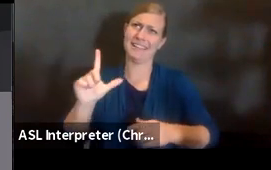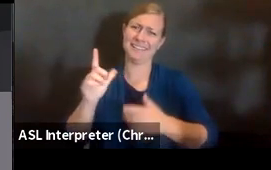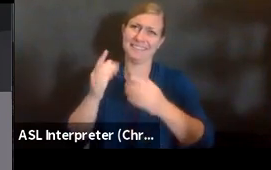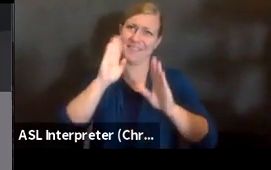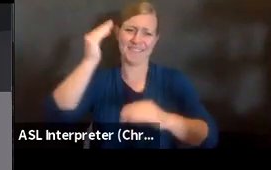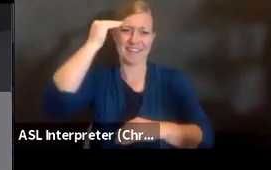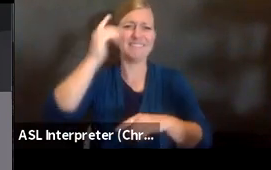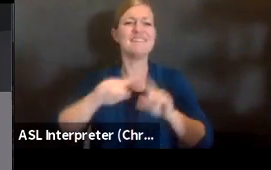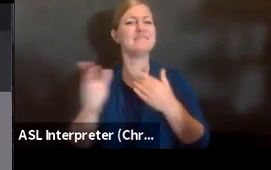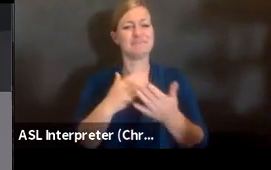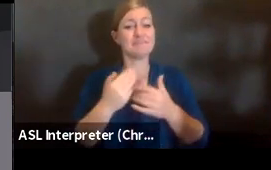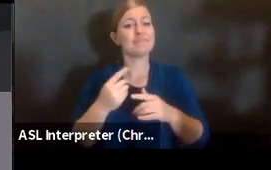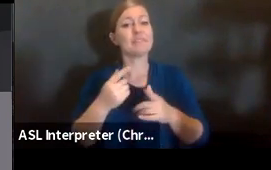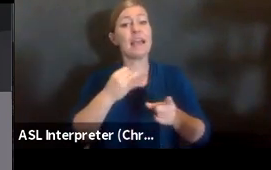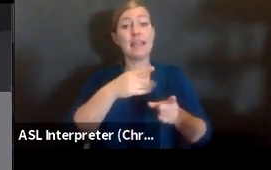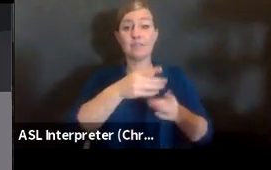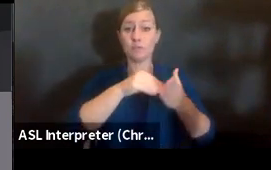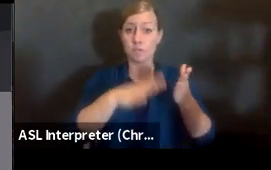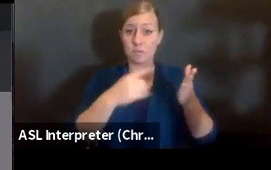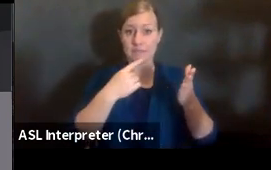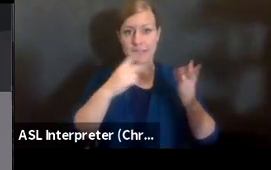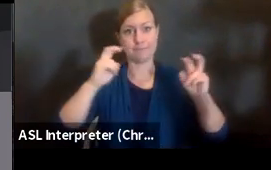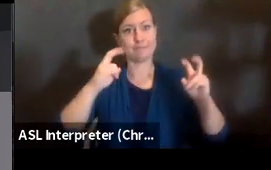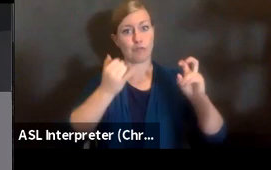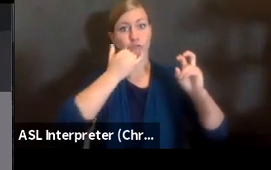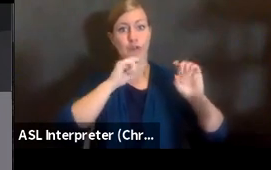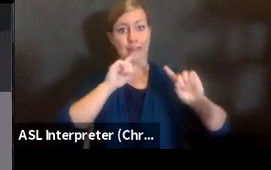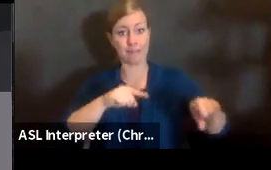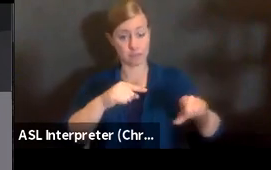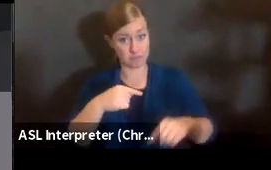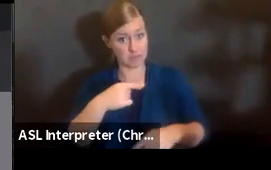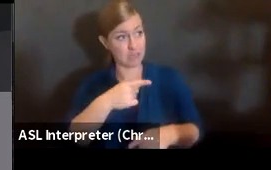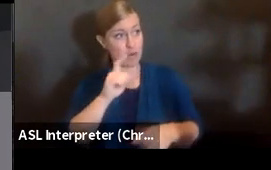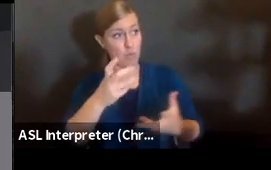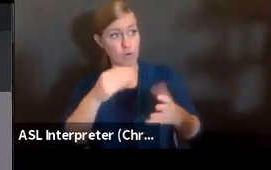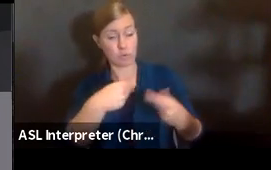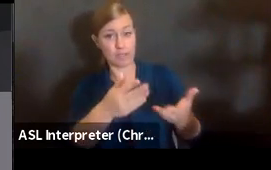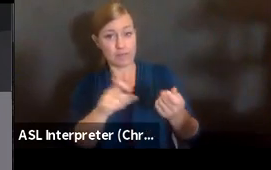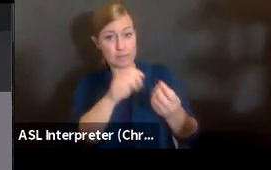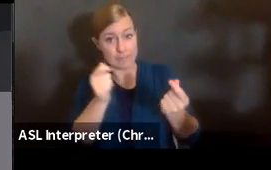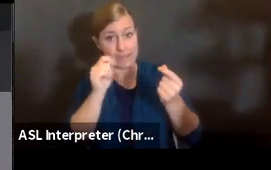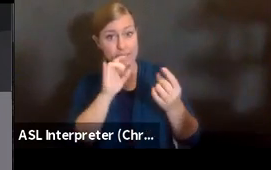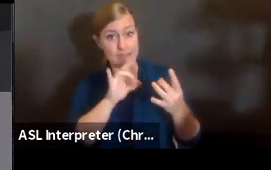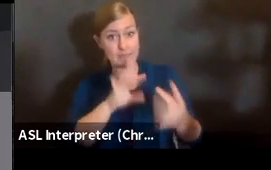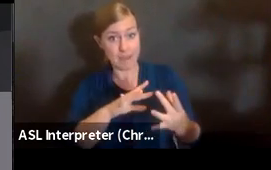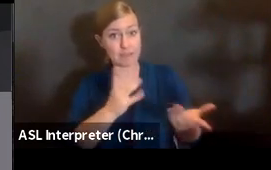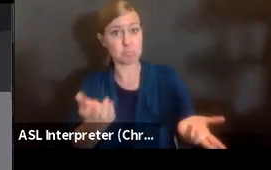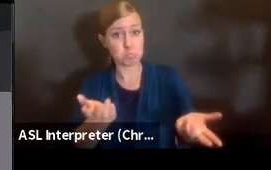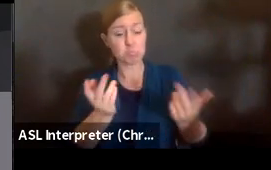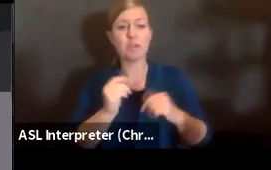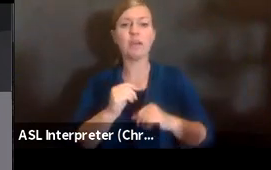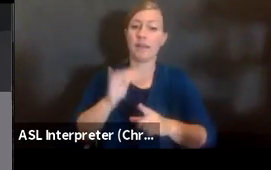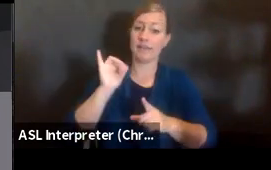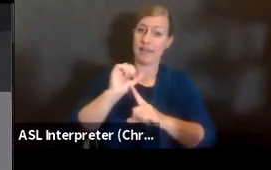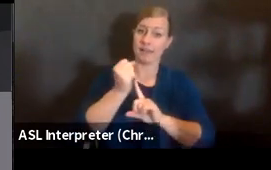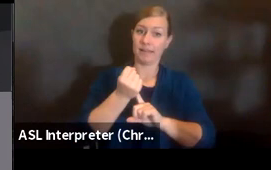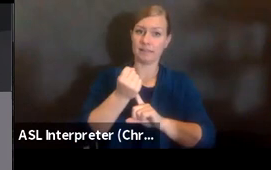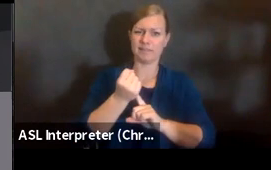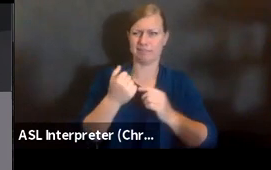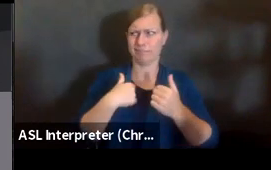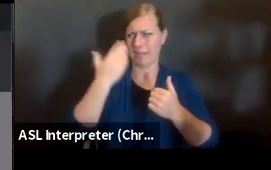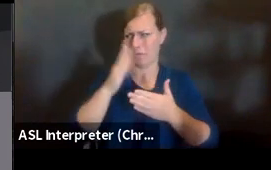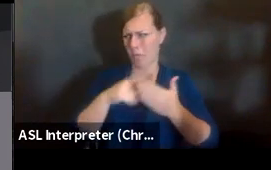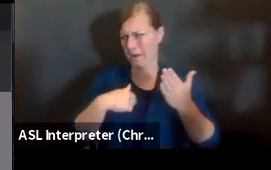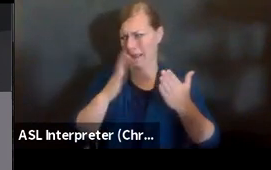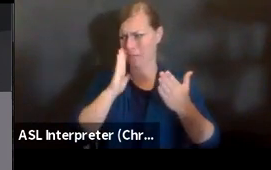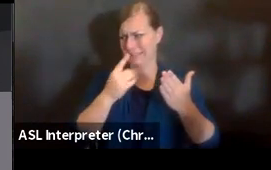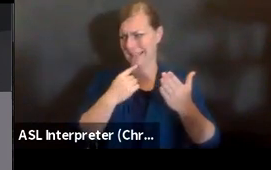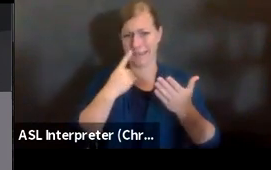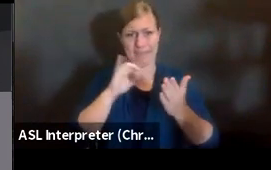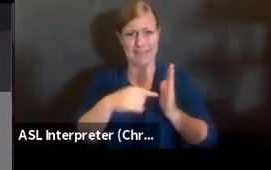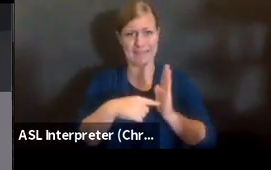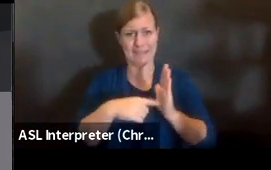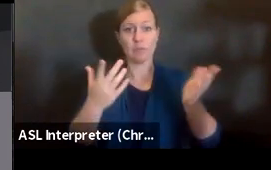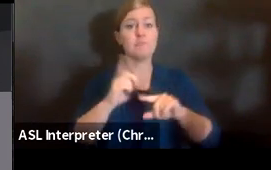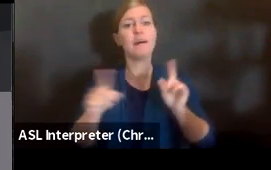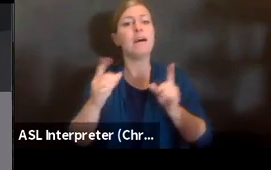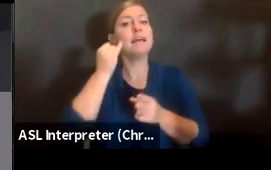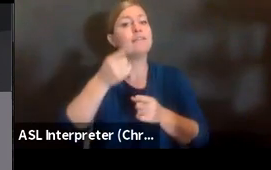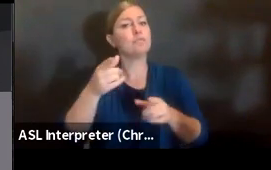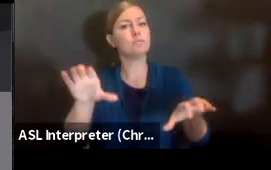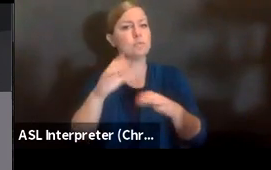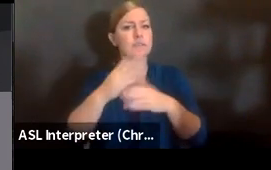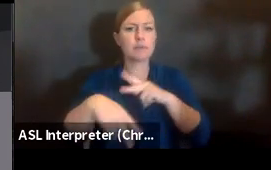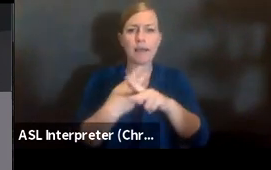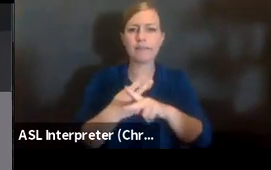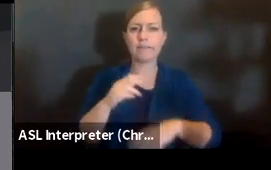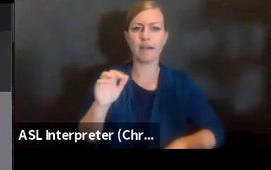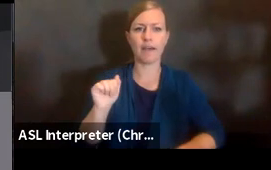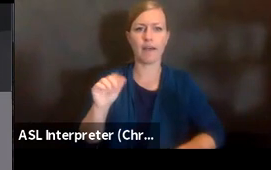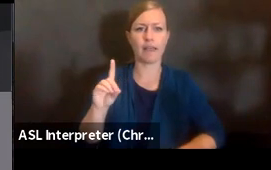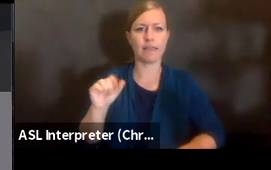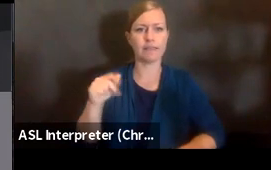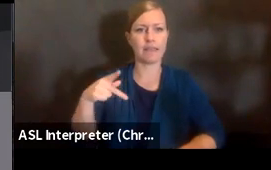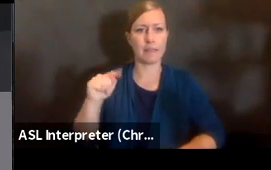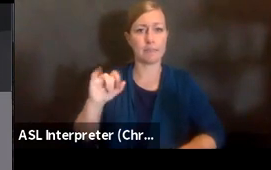Katherine Livick - ESD 112: But what would I say to a student who got the wrong answer? Do I want them to have some immediate feedback? And in this case, I don't know what I would say there. But if you were doing some kind of an adaptive quiz. For instance, if this was